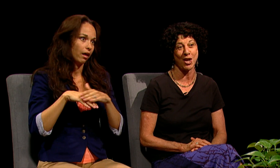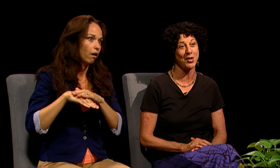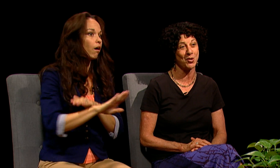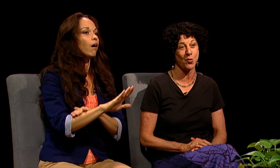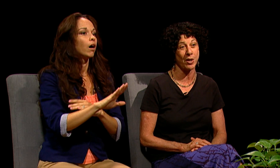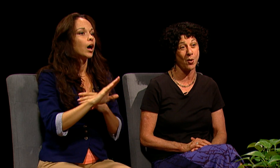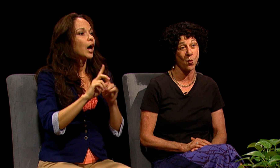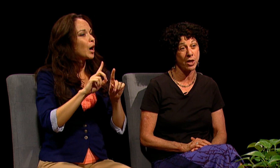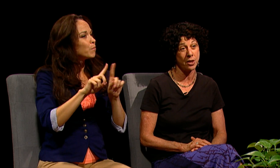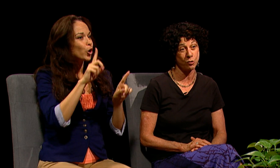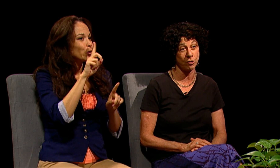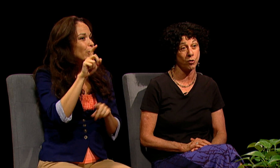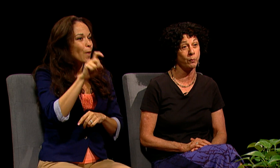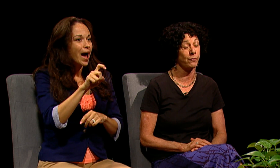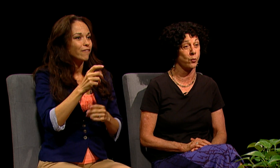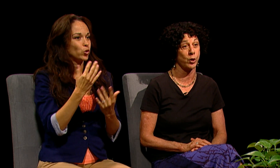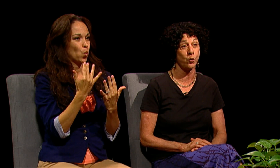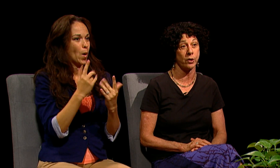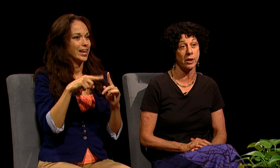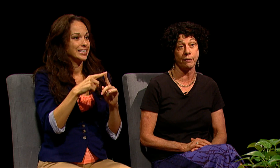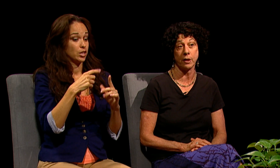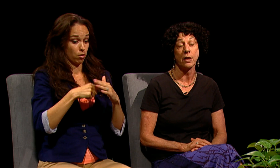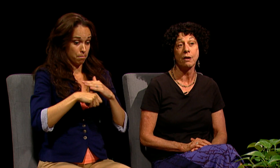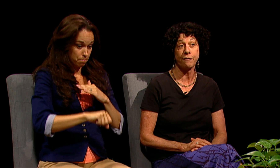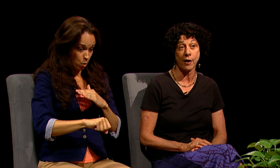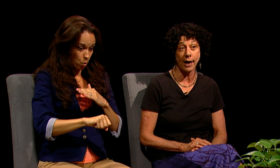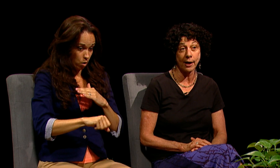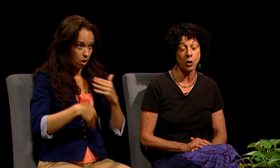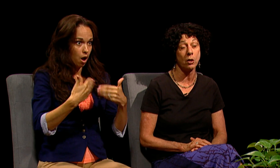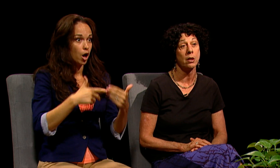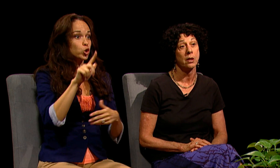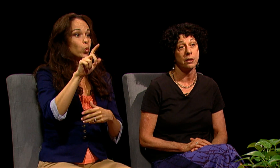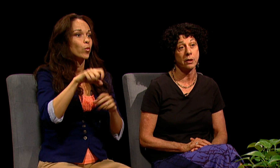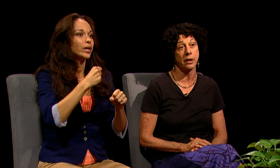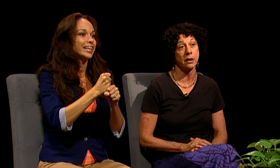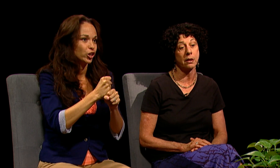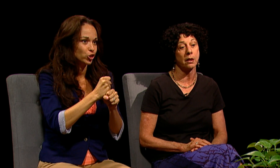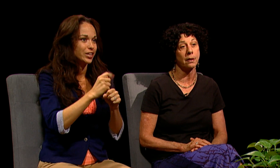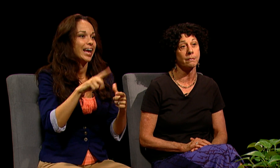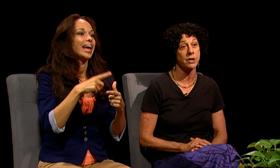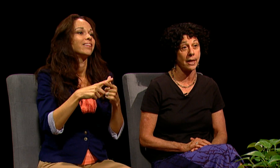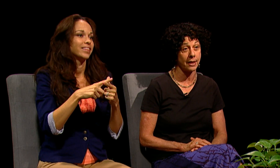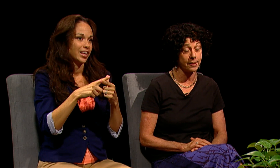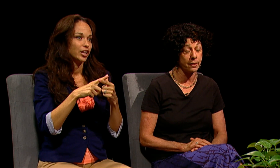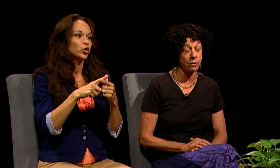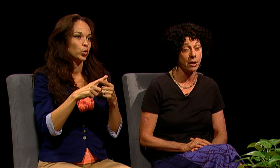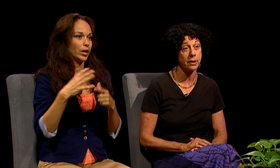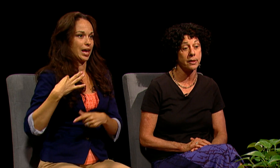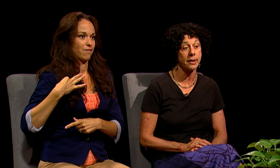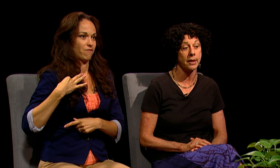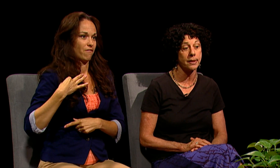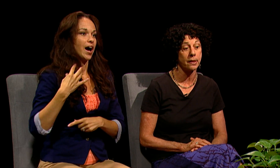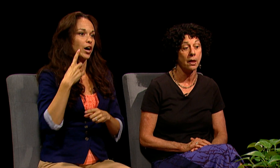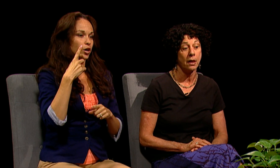UNTIL YOUR CHILD IS 21 YEARS OLD BEFORE YOU COULD EVEN FILE TO GET STATUS IN THE UNITED STATES.